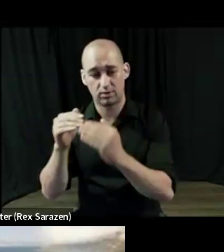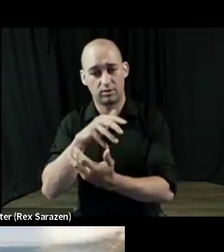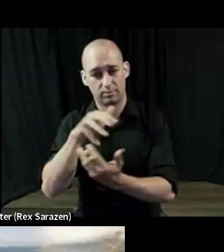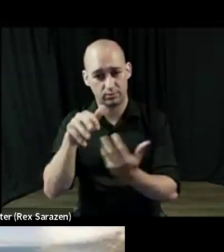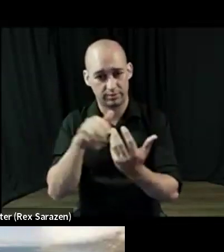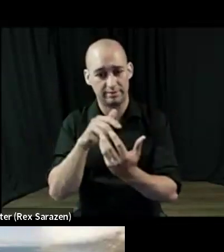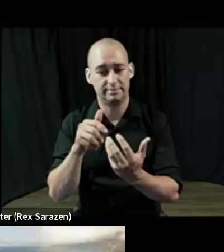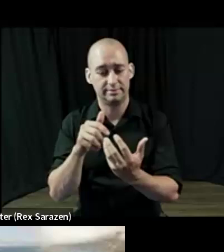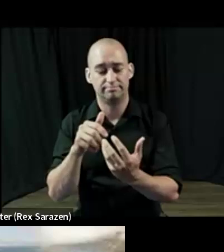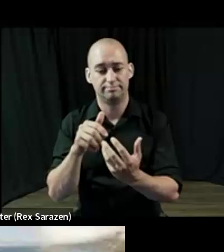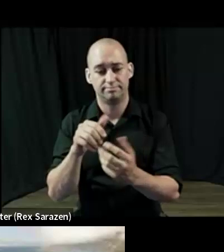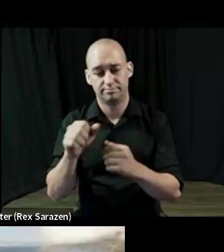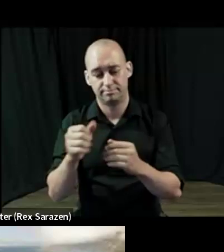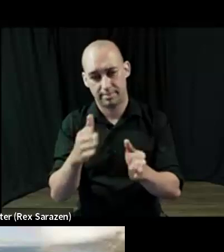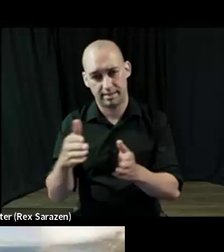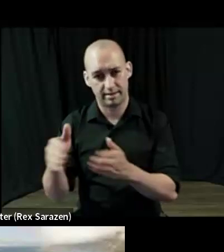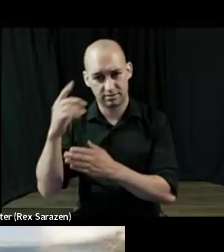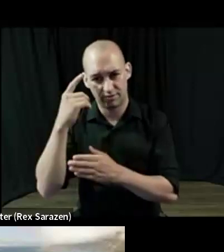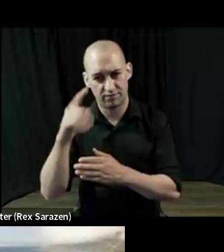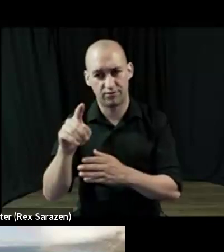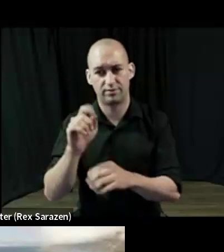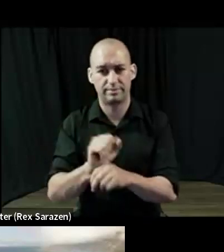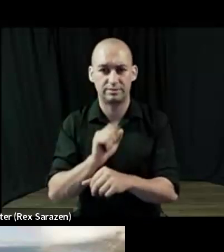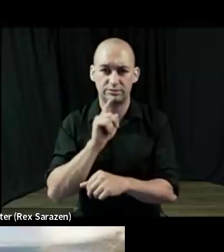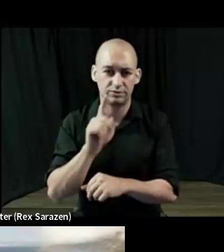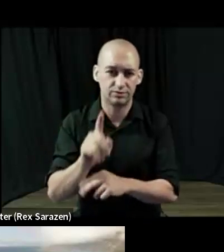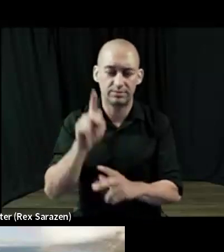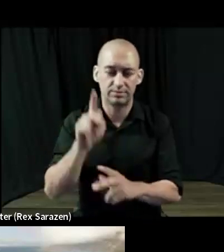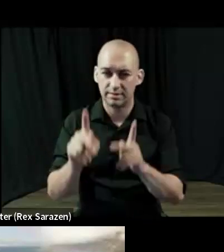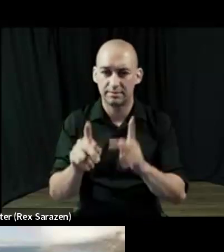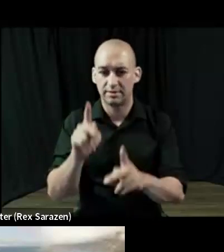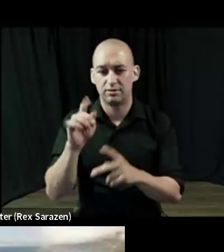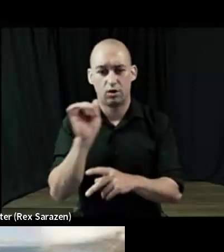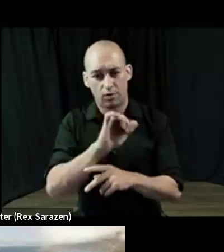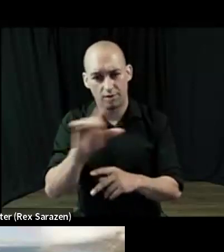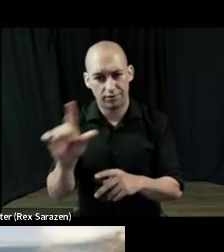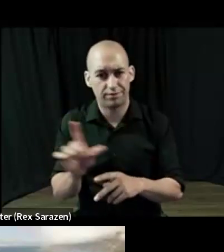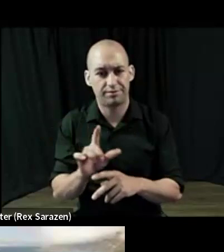when engaging with community so making sure that all the community engagement barriers are being